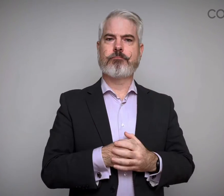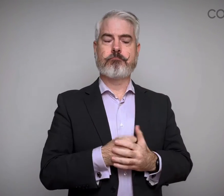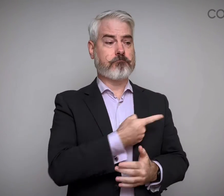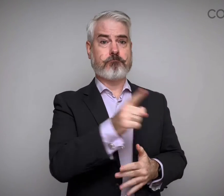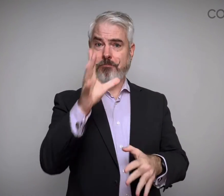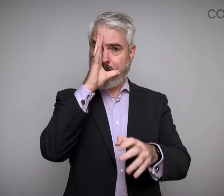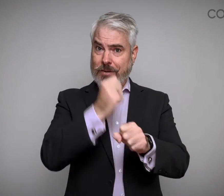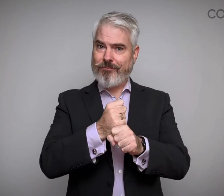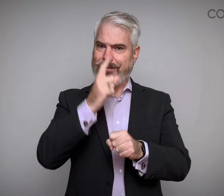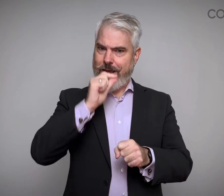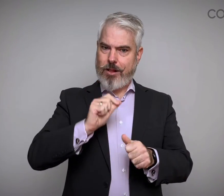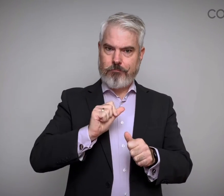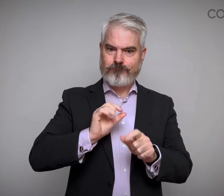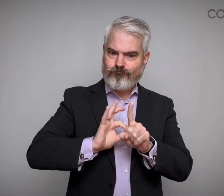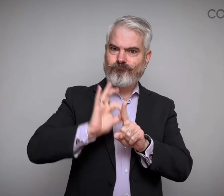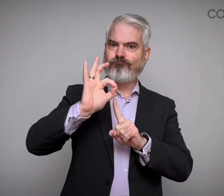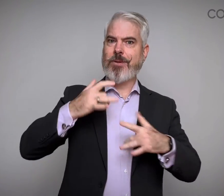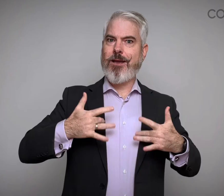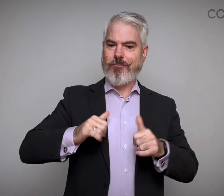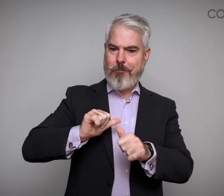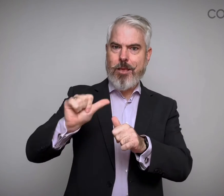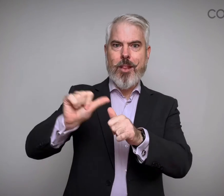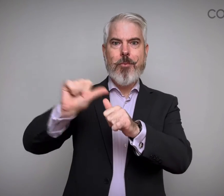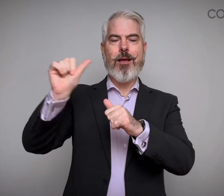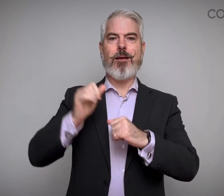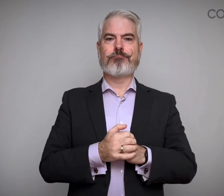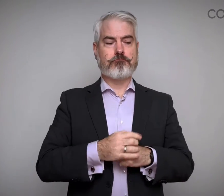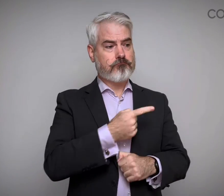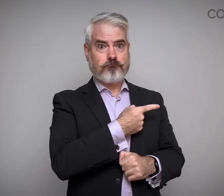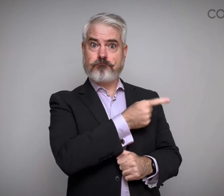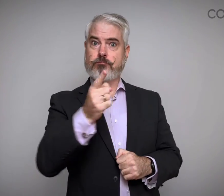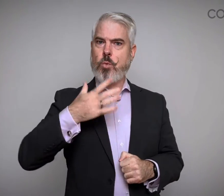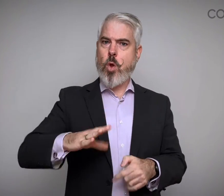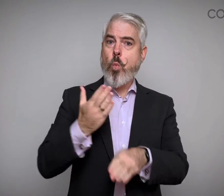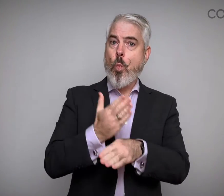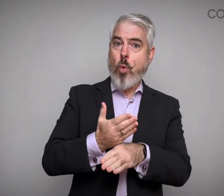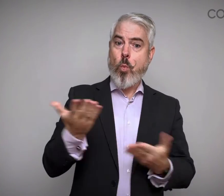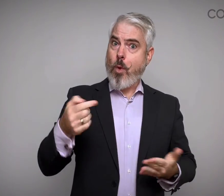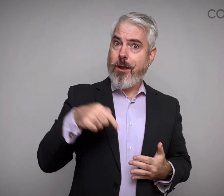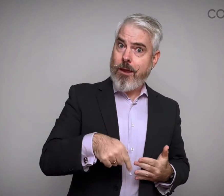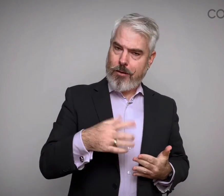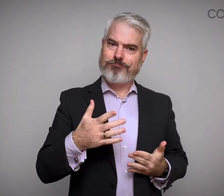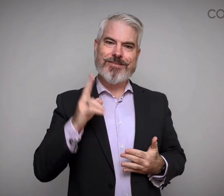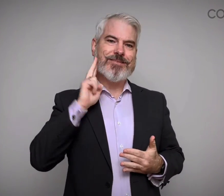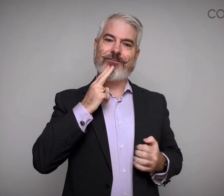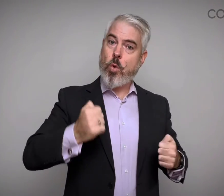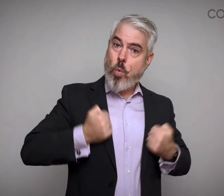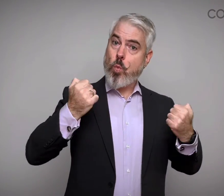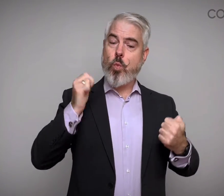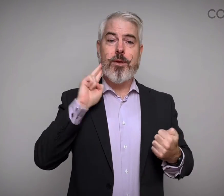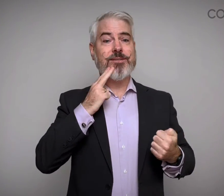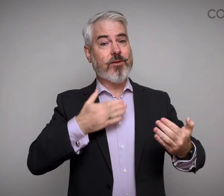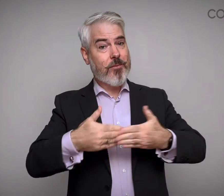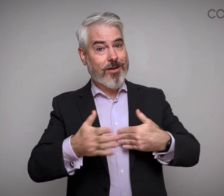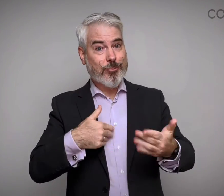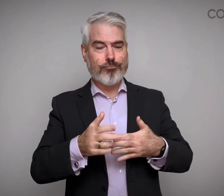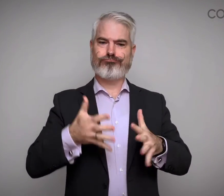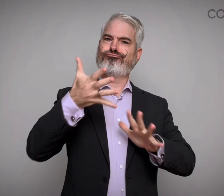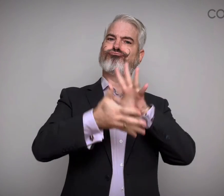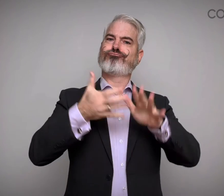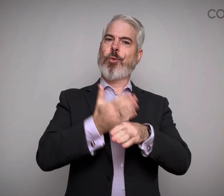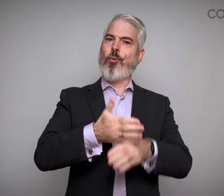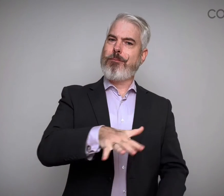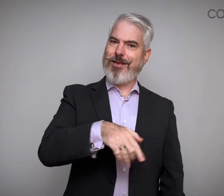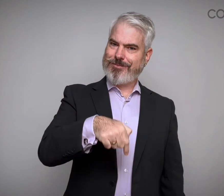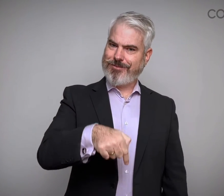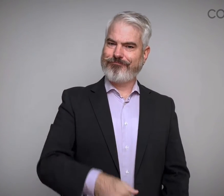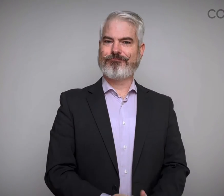who believe in making a difference in our lives, and want to be part of a signing-centric Deaf owned and operated workplace.